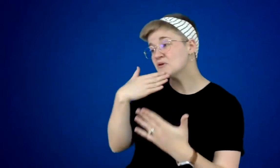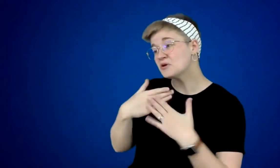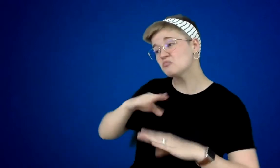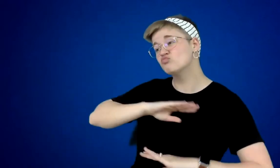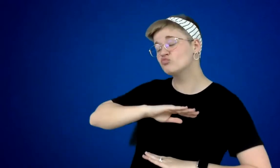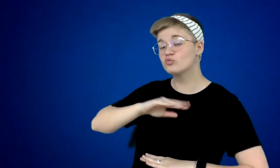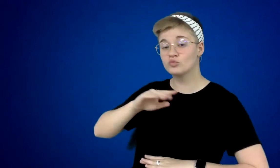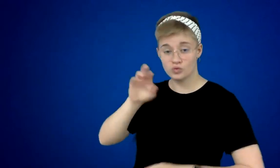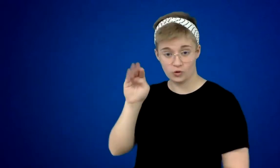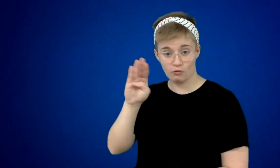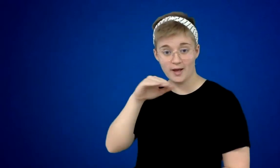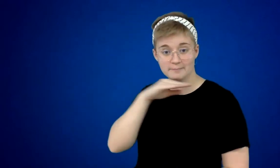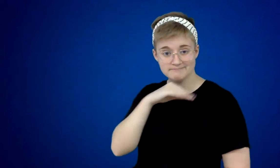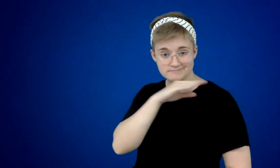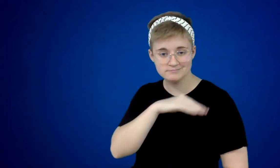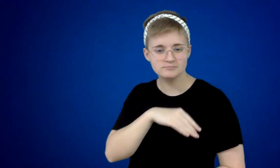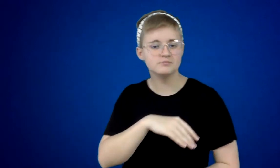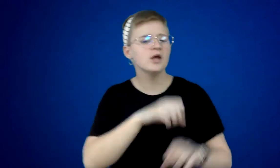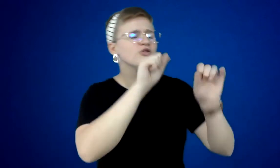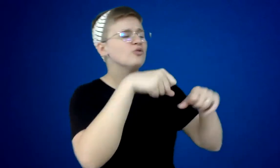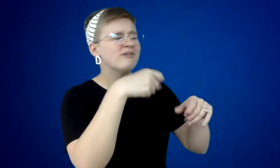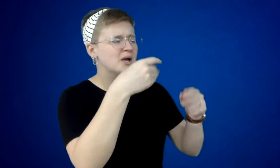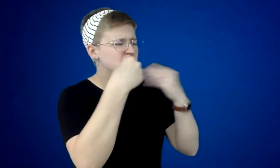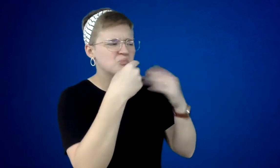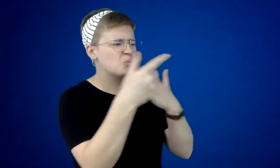“You eat all you want. I ain’t that hungry,” his father told him.